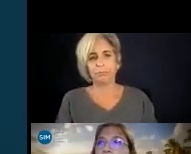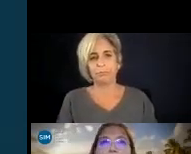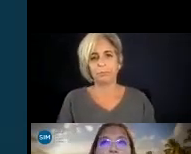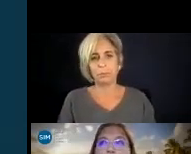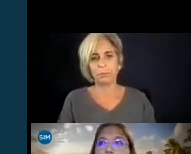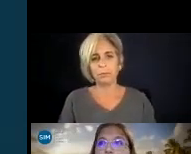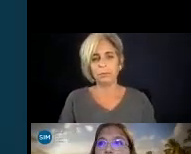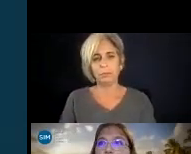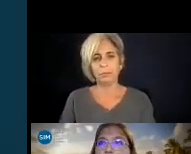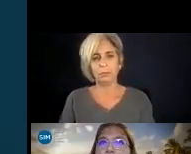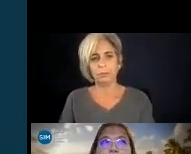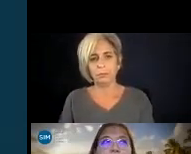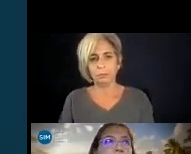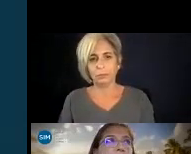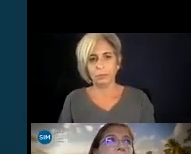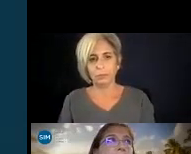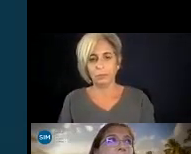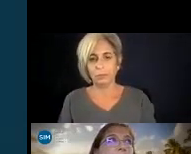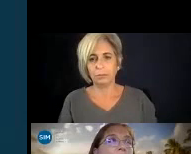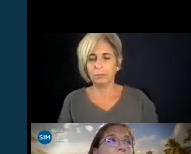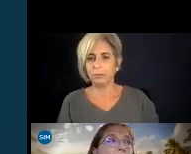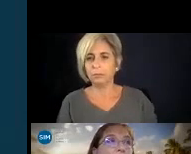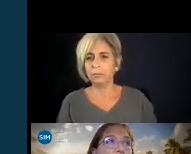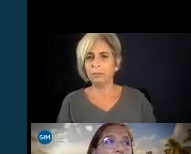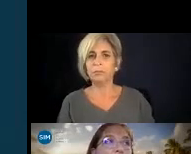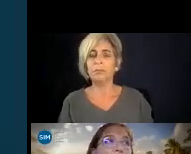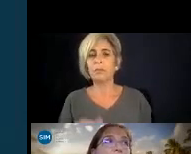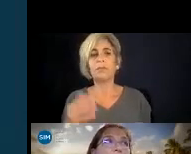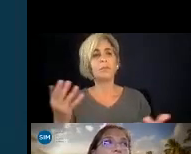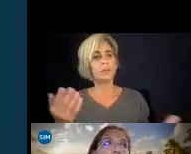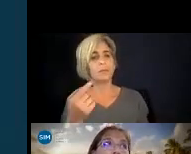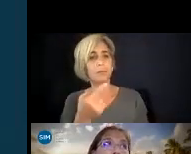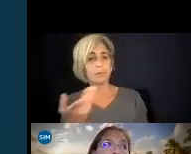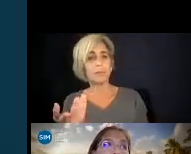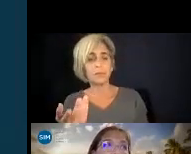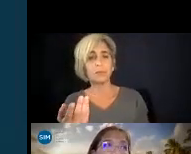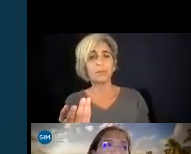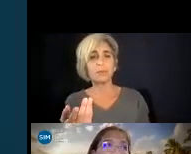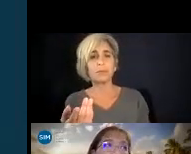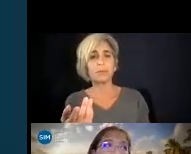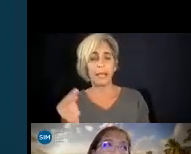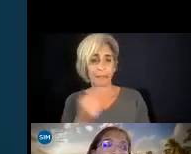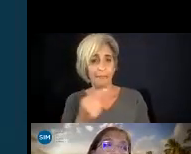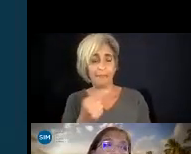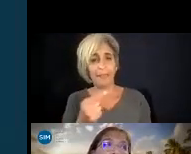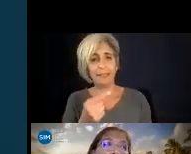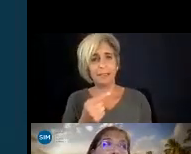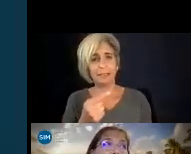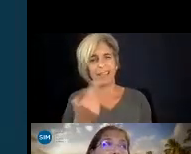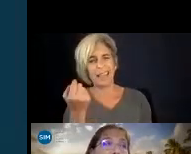The next slide, actually it's a little old it's from 2015.